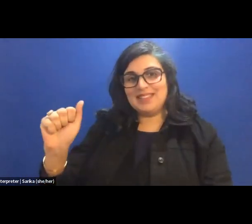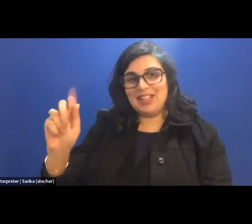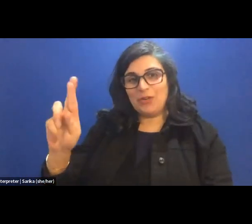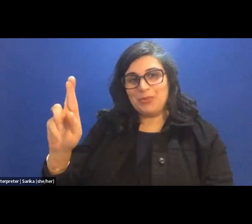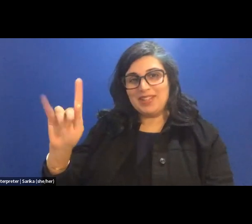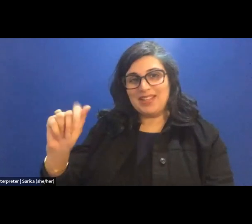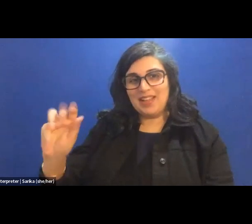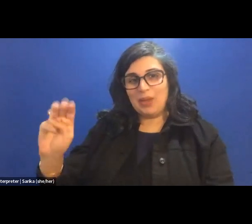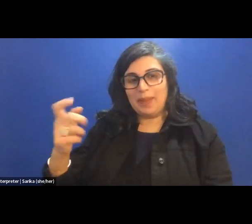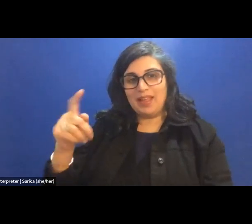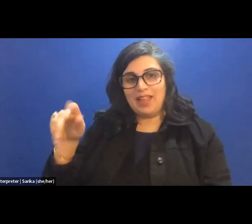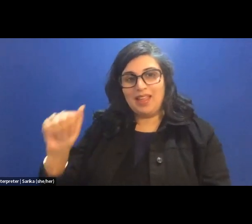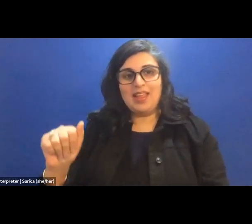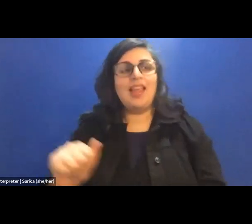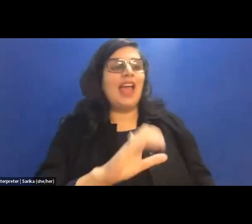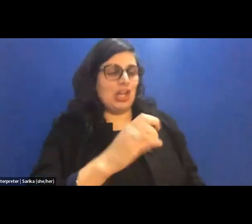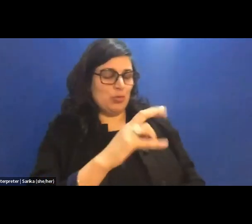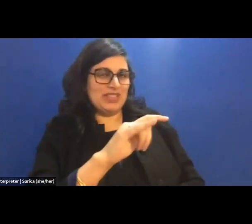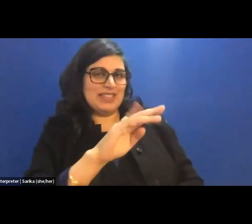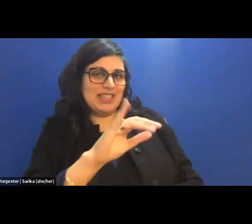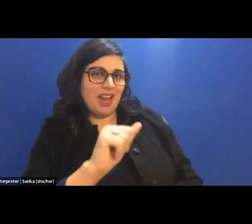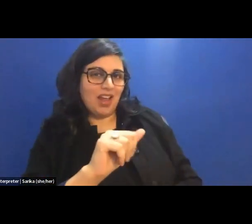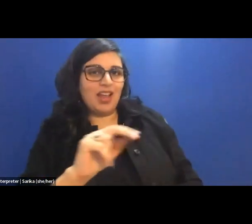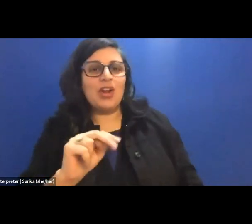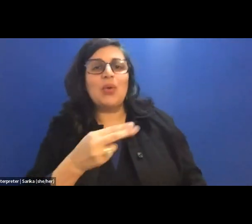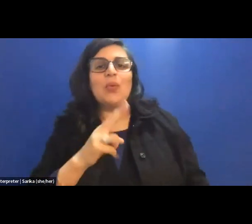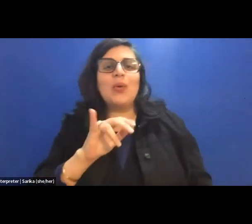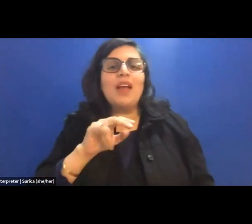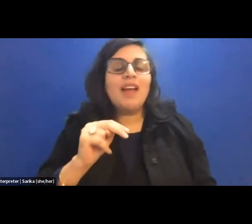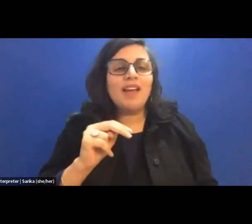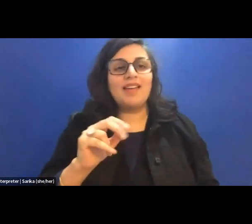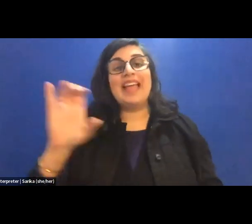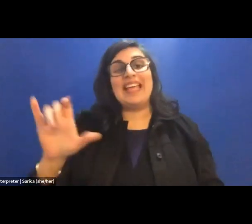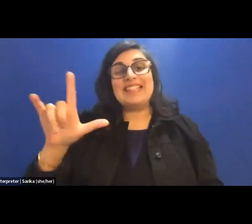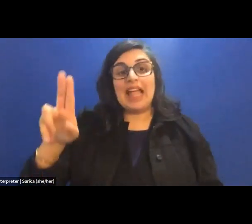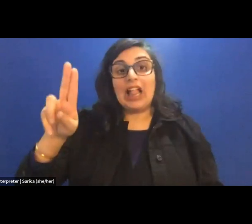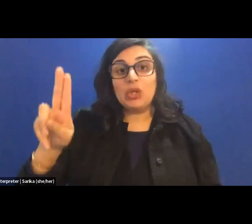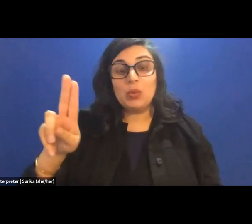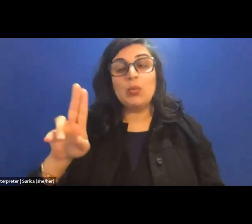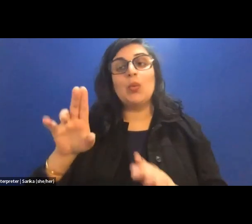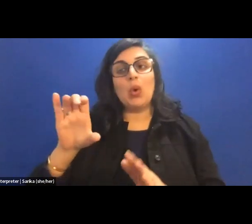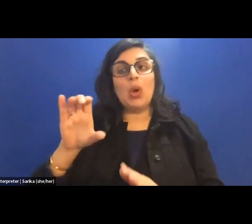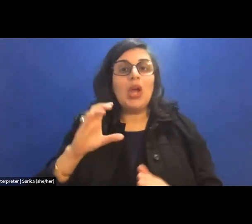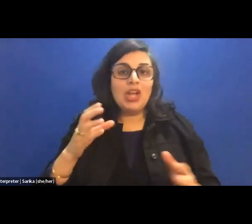to share it with -- I would like to thank our